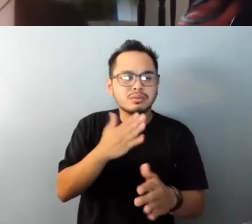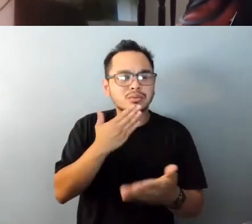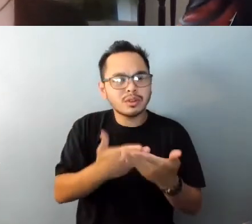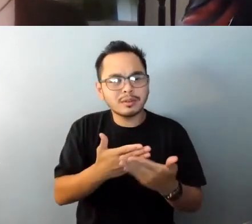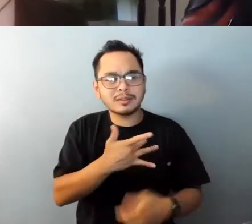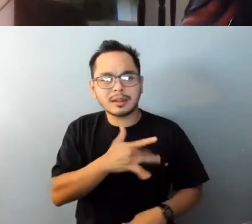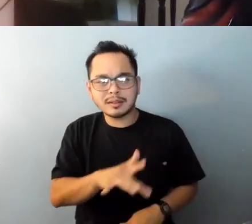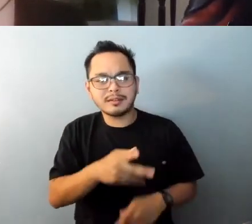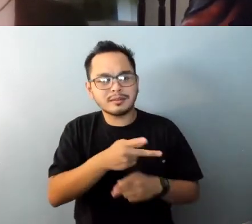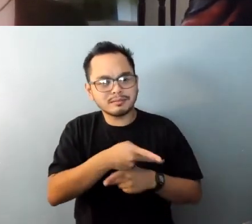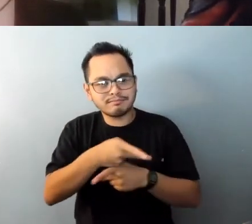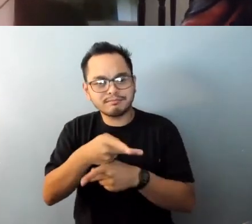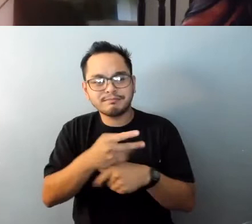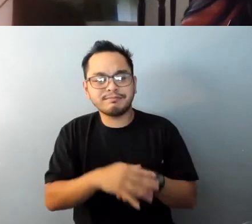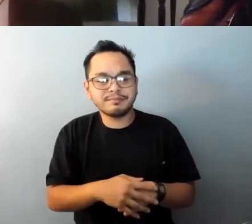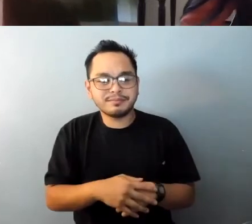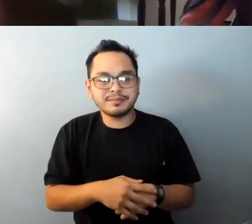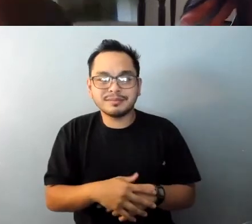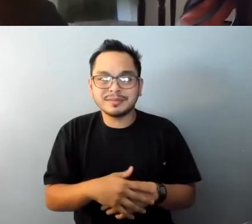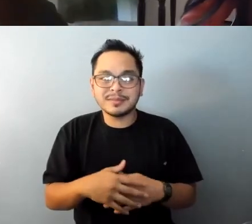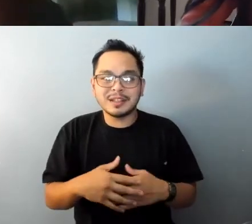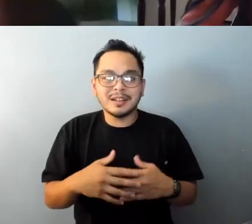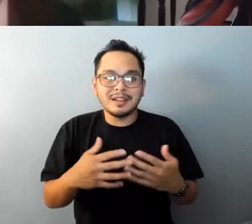Sorry to pamper you with the difficult questions about crafting writing philosophies but I